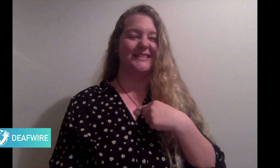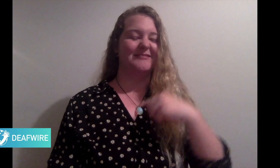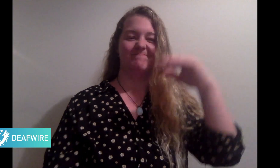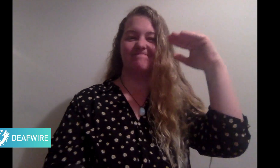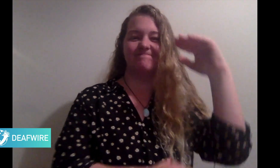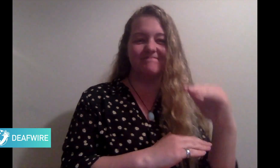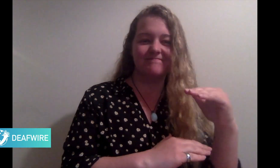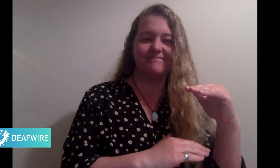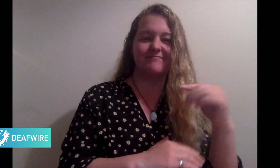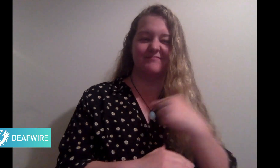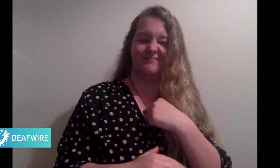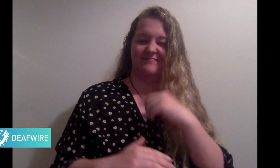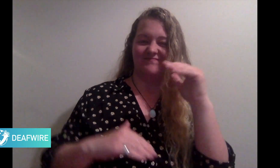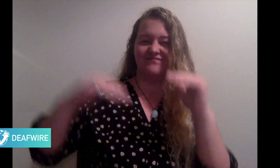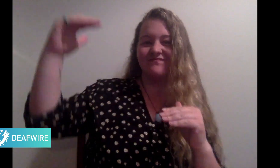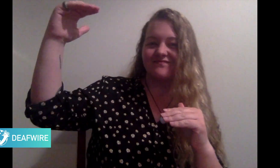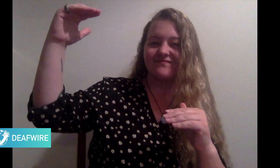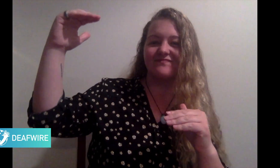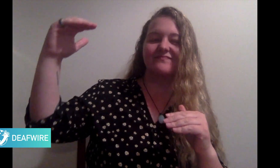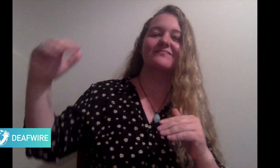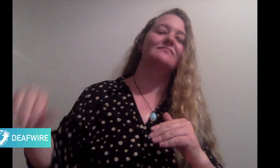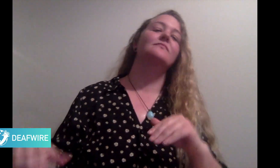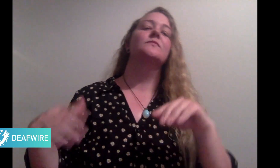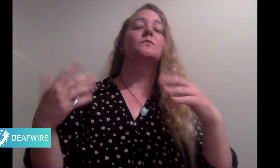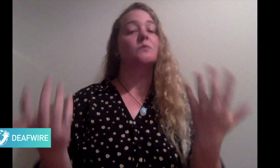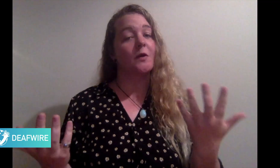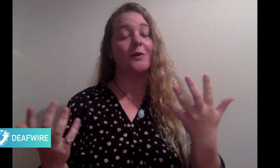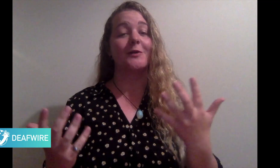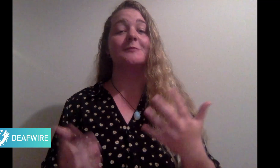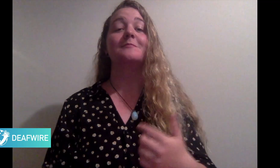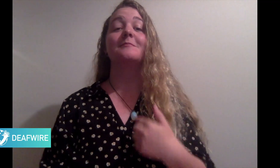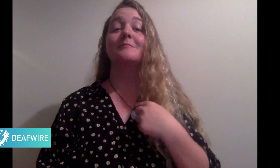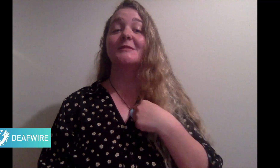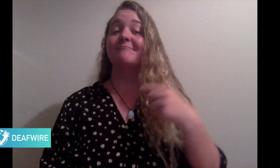as my siblings, so around the time I got implanted,